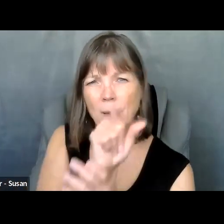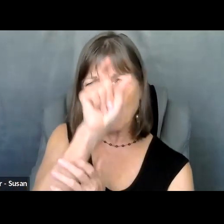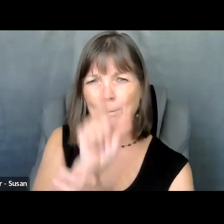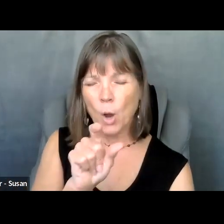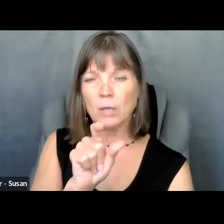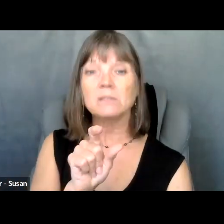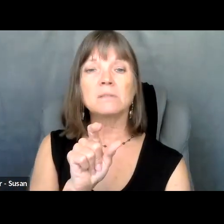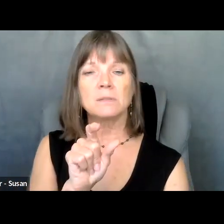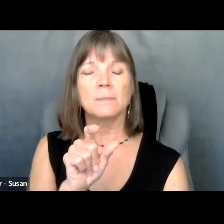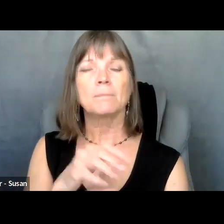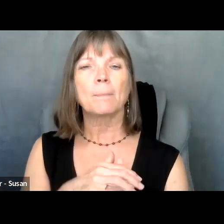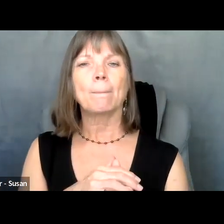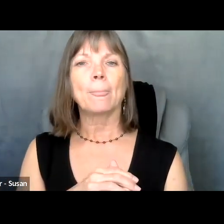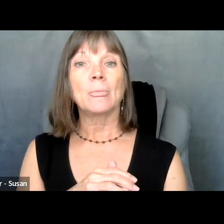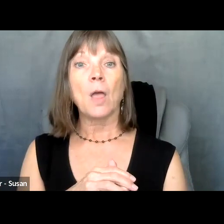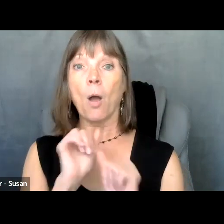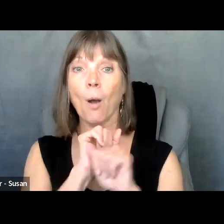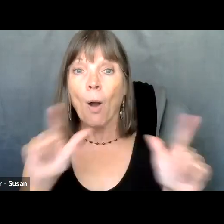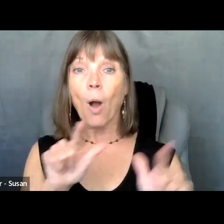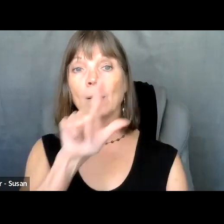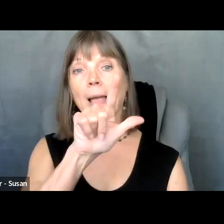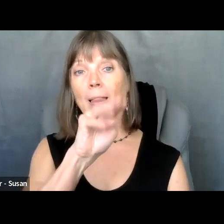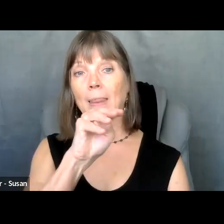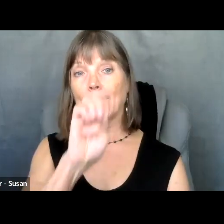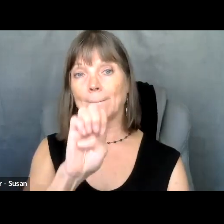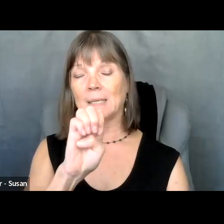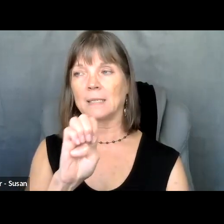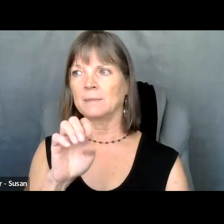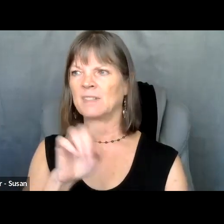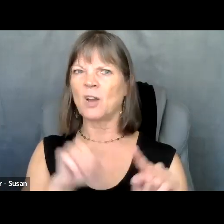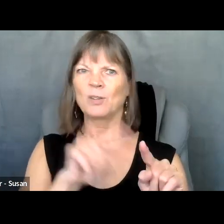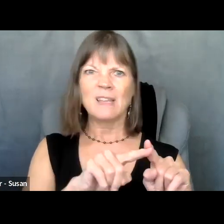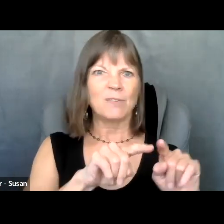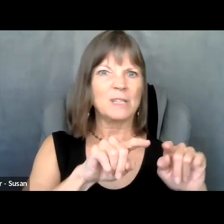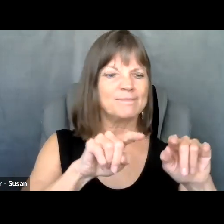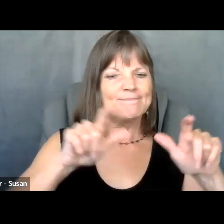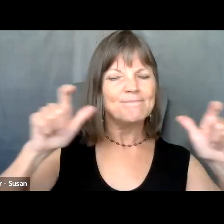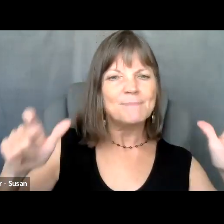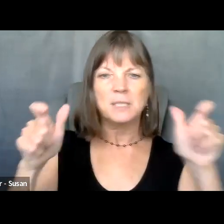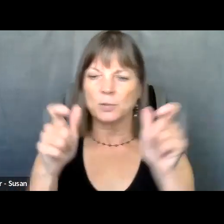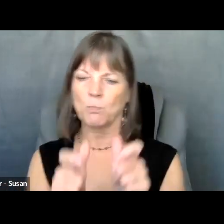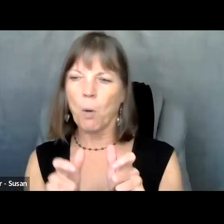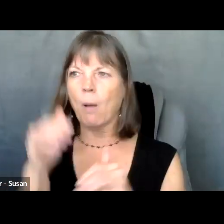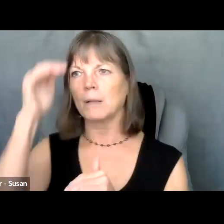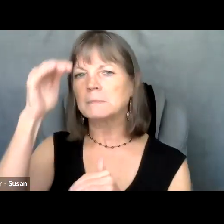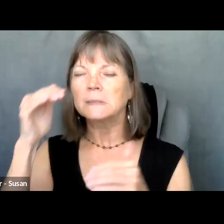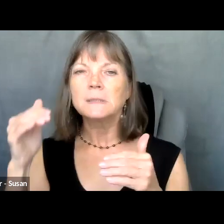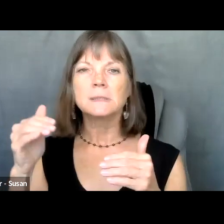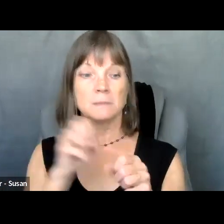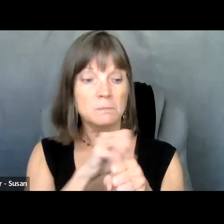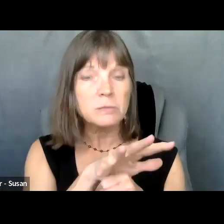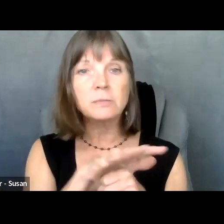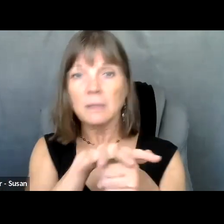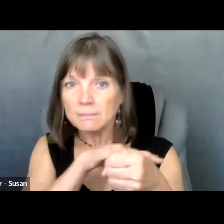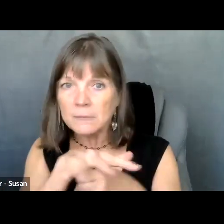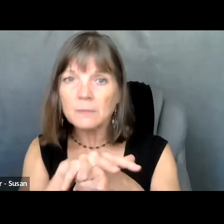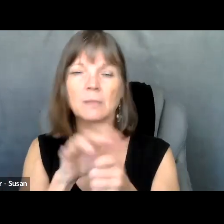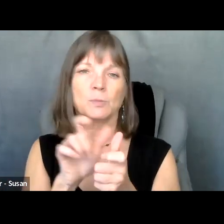Kelly Crosbie (she/her): So all elements are different shapes and sizes right. Some have many different populations, right different populations.